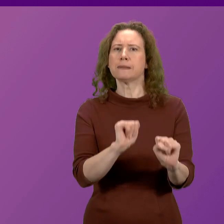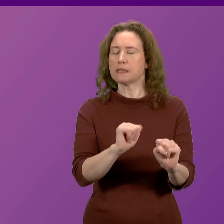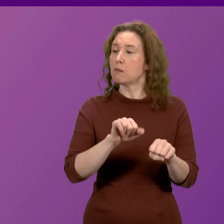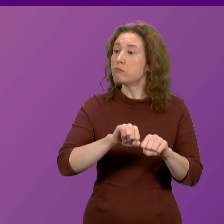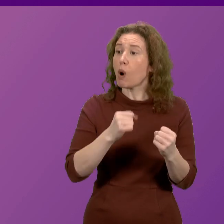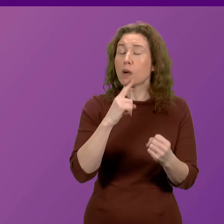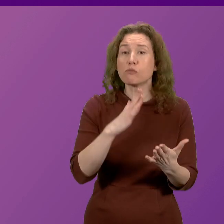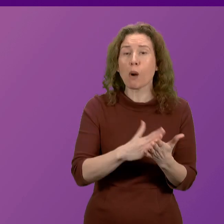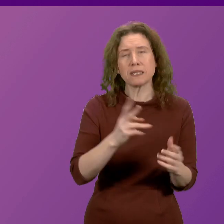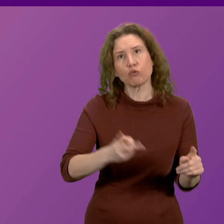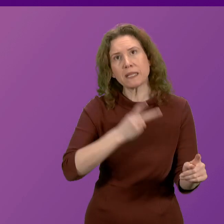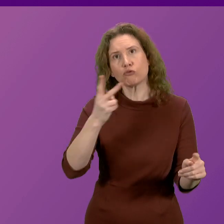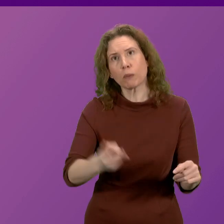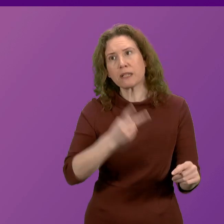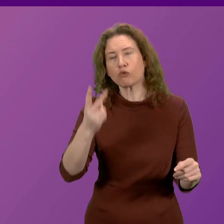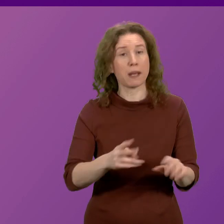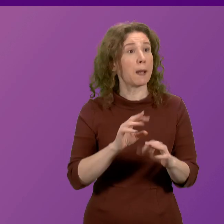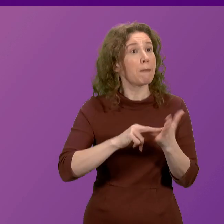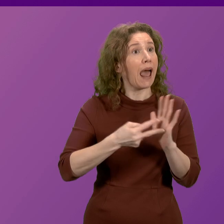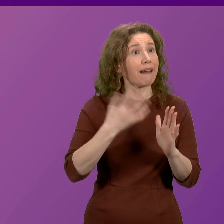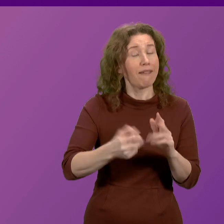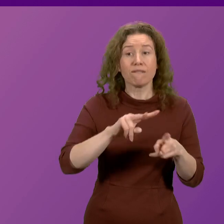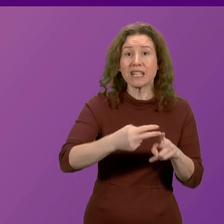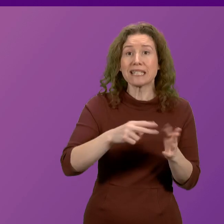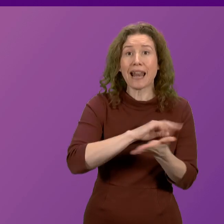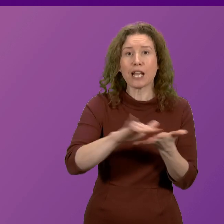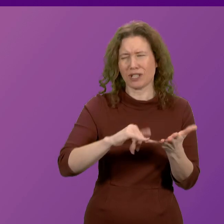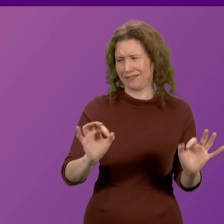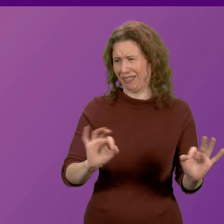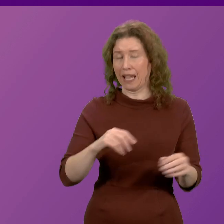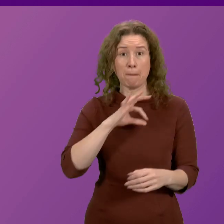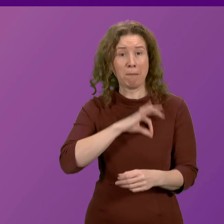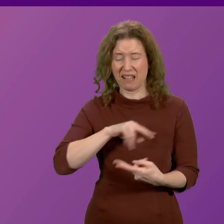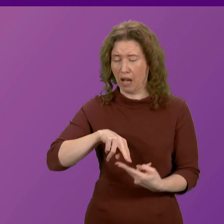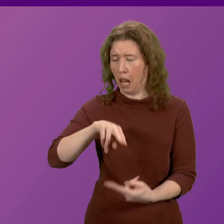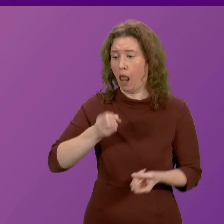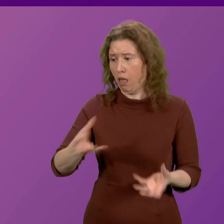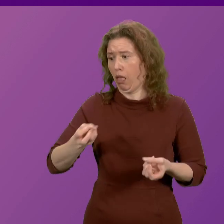promises rehashed, no plans to fix the NHS, benefits rising out of control, bigger bills